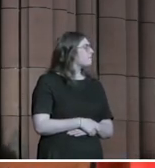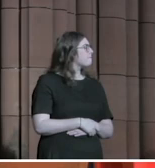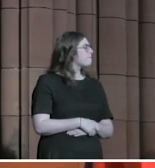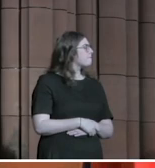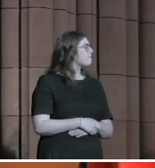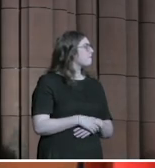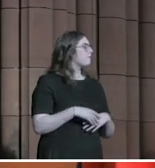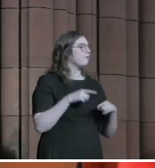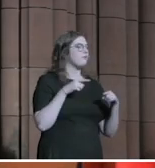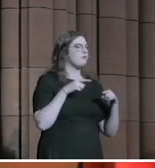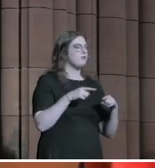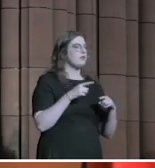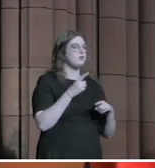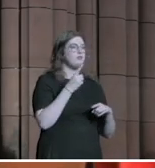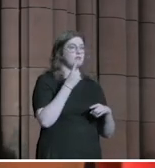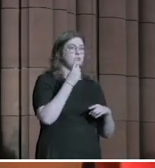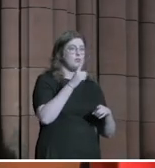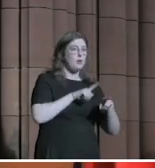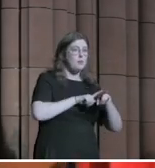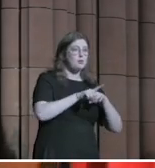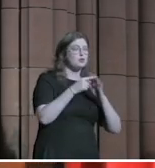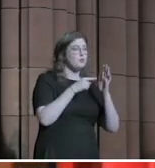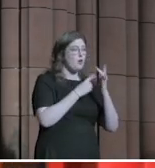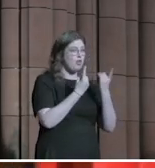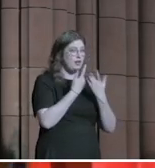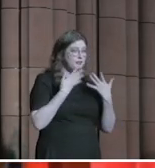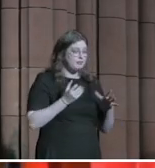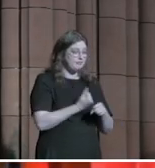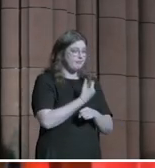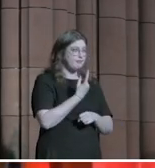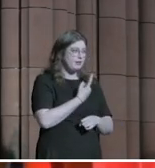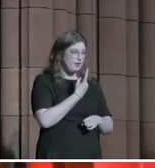And the single most important action I've taken in my personal and professional life